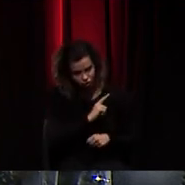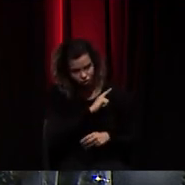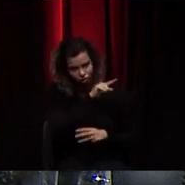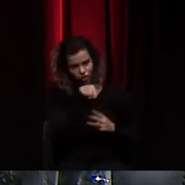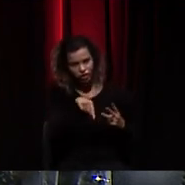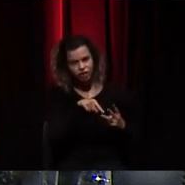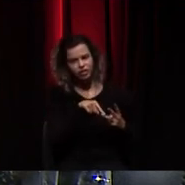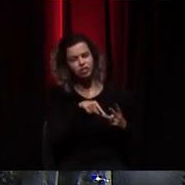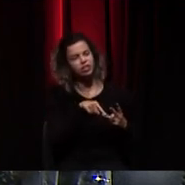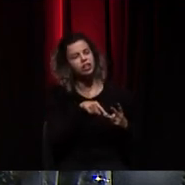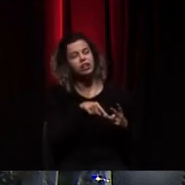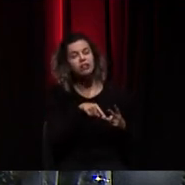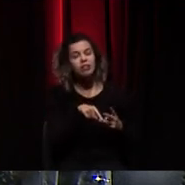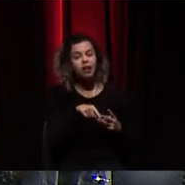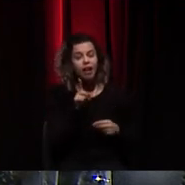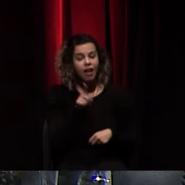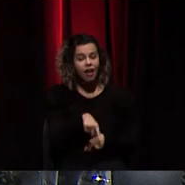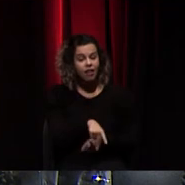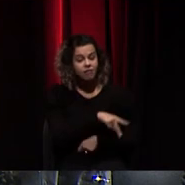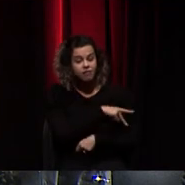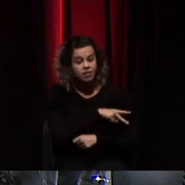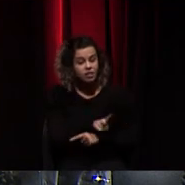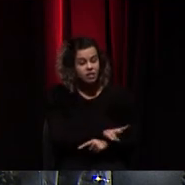So, issues such as monitoring their powers,